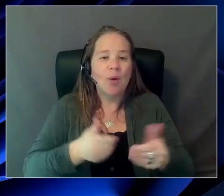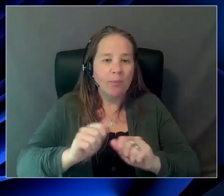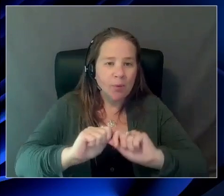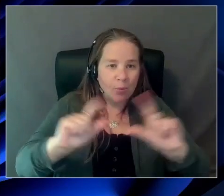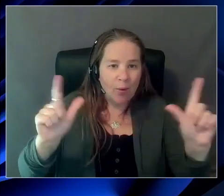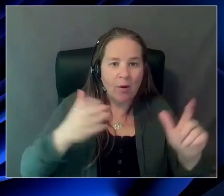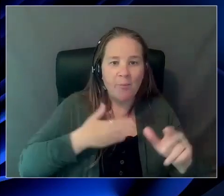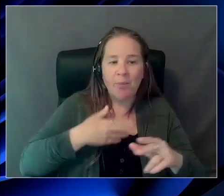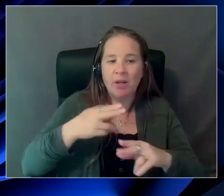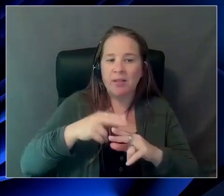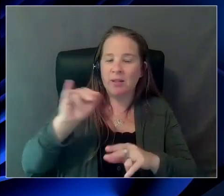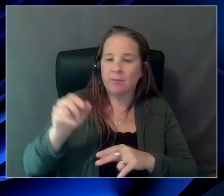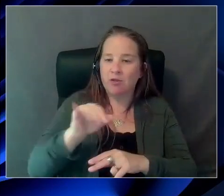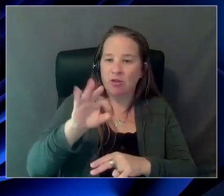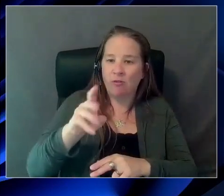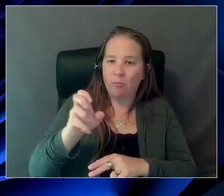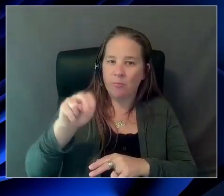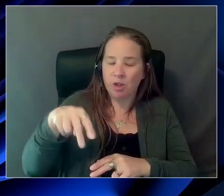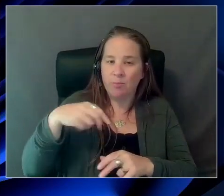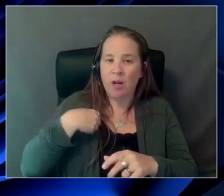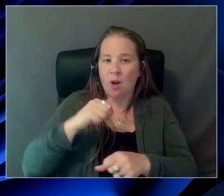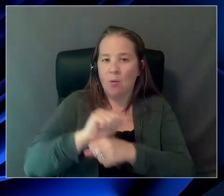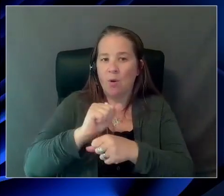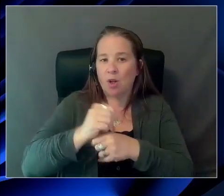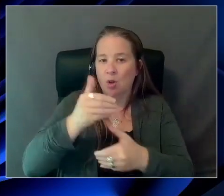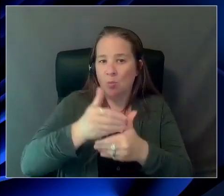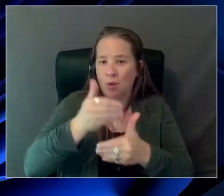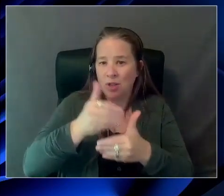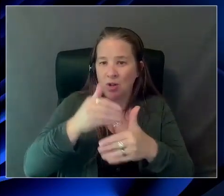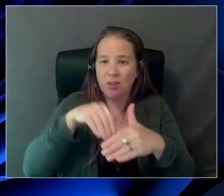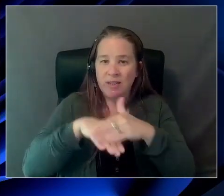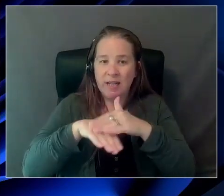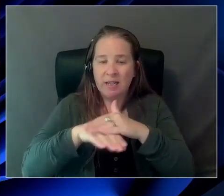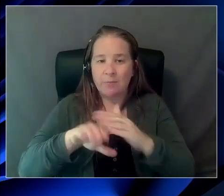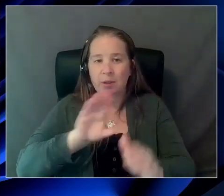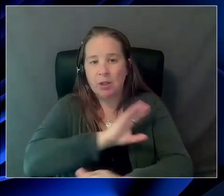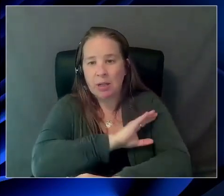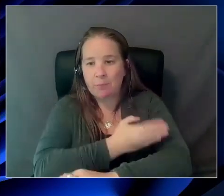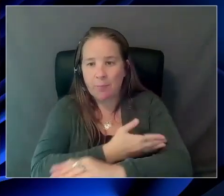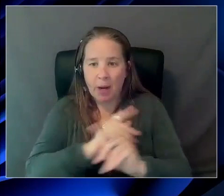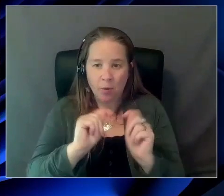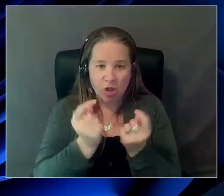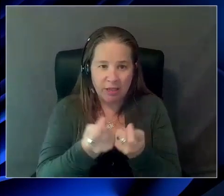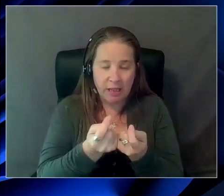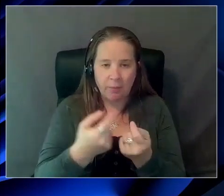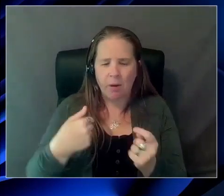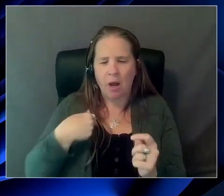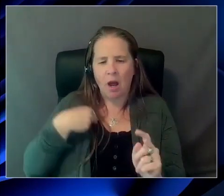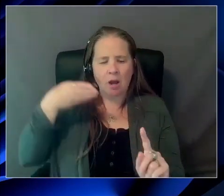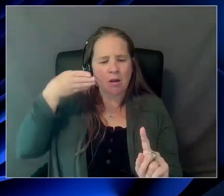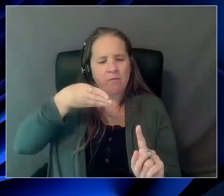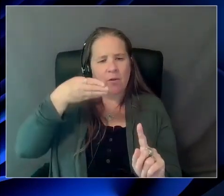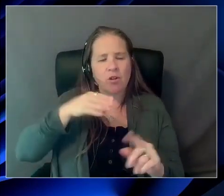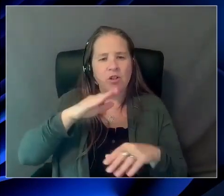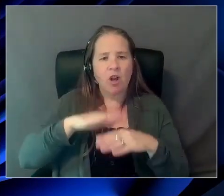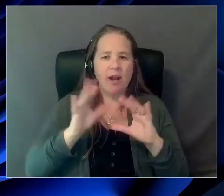My name is Jeff Bishop. I work on the Windows accessibility empower team where I focus on narrator